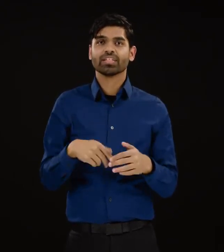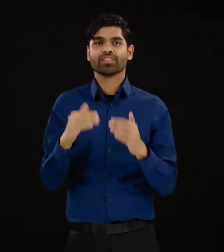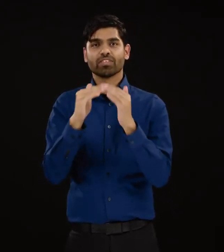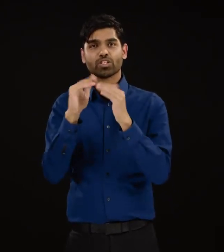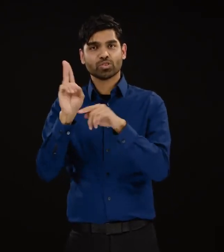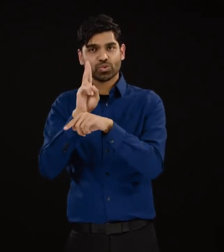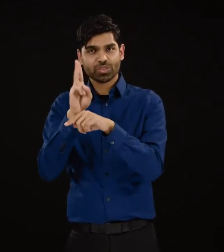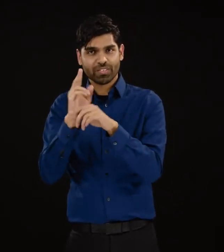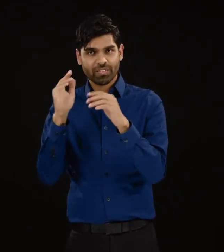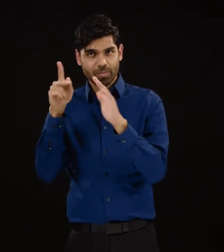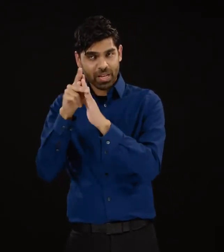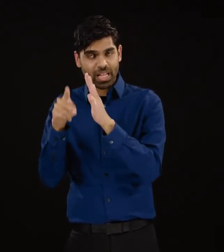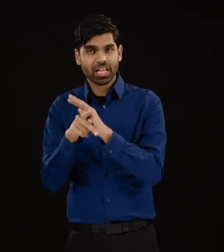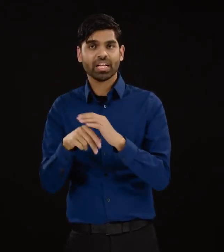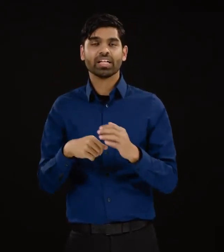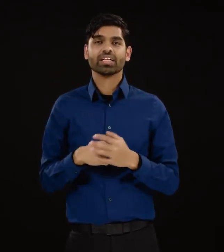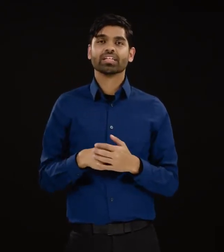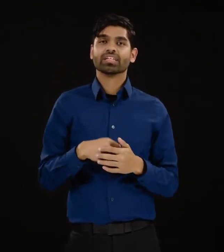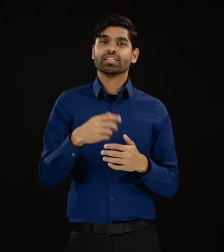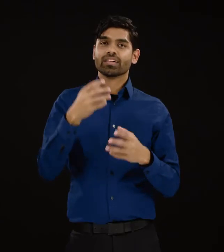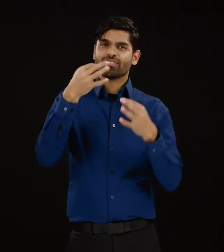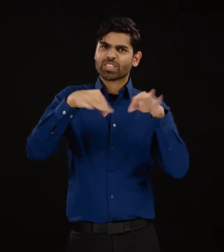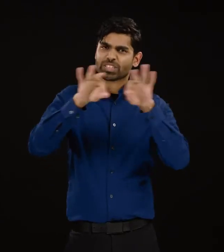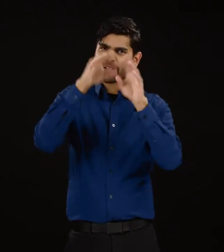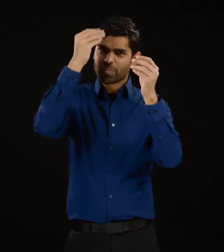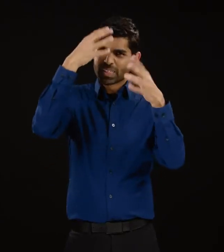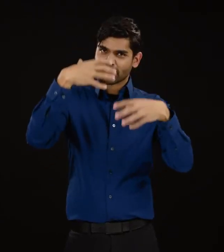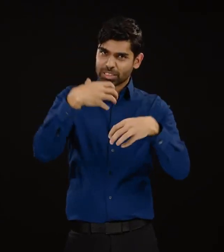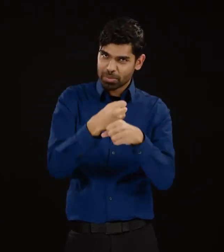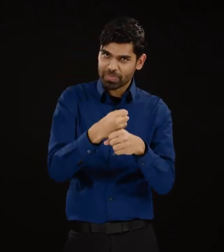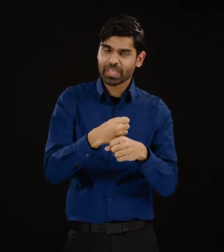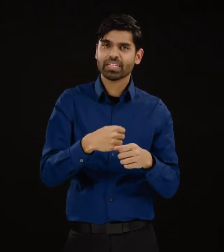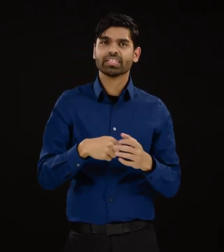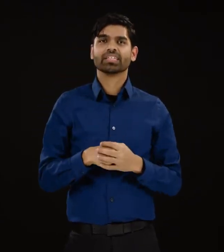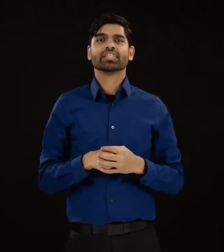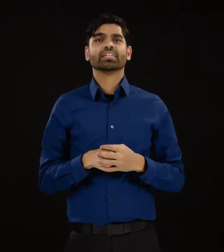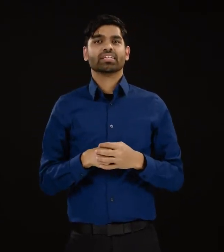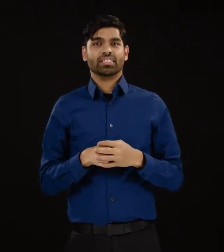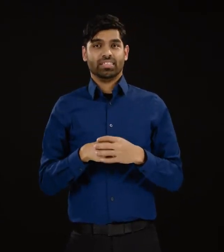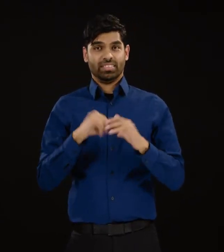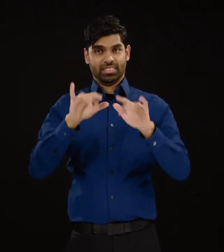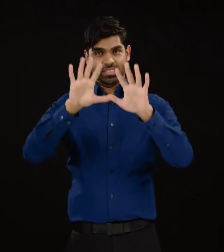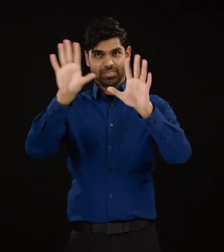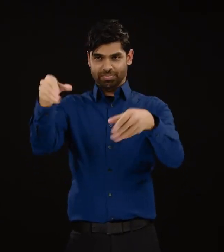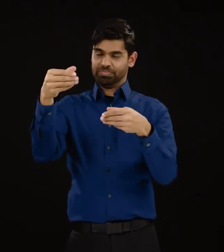Documents must also be provided in an alternative format if requested, at no charge.